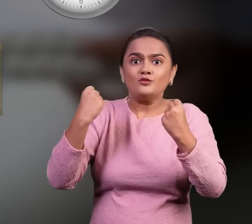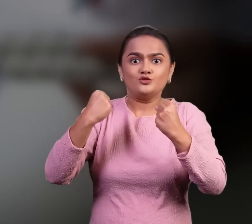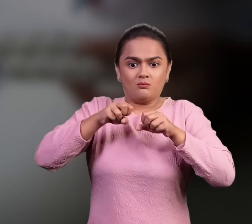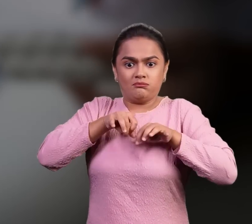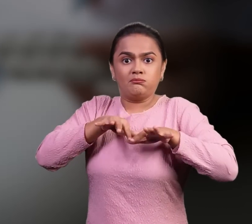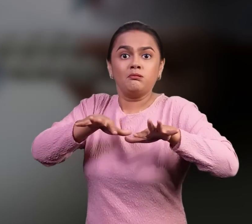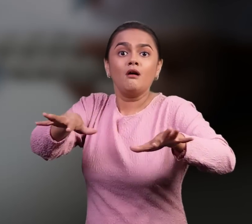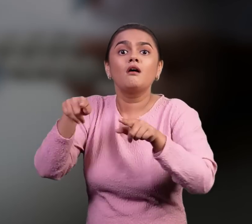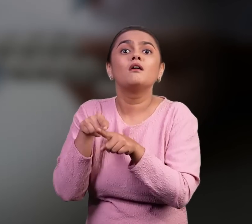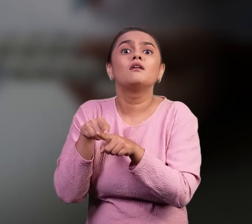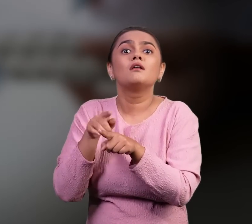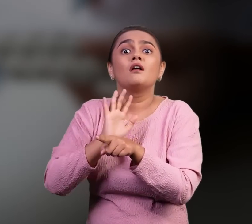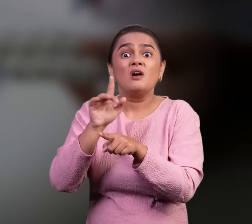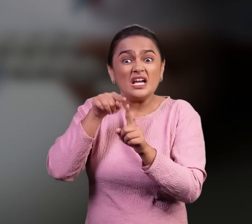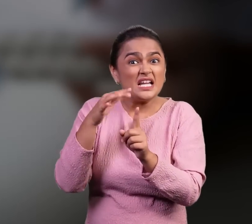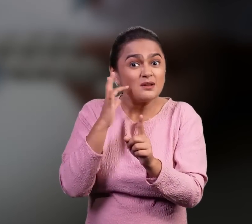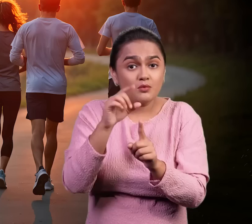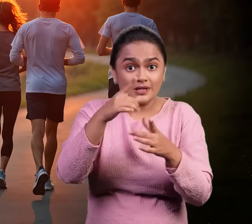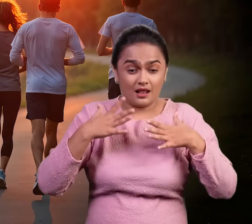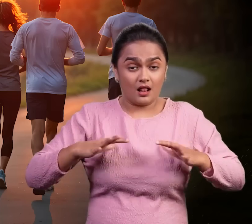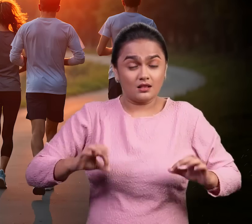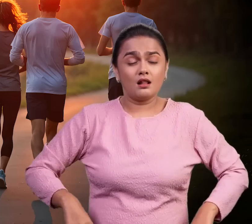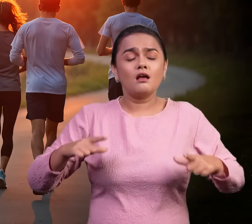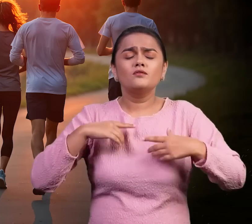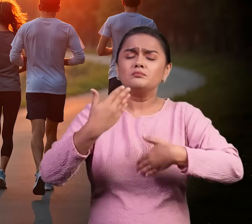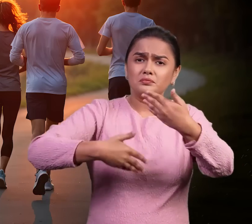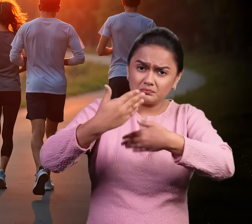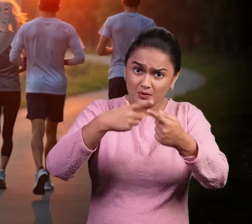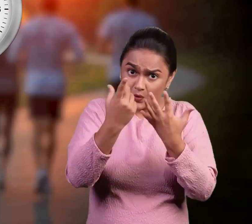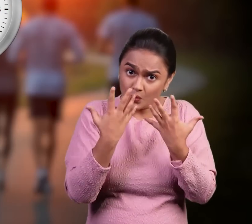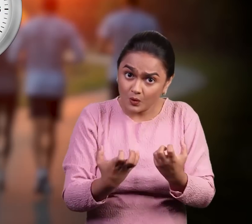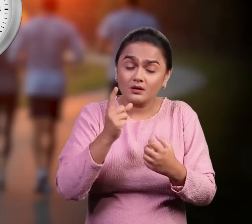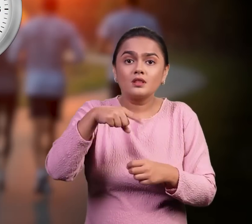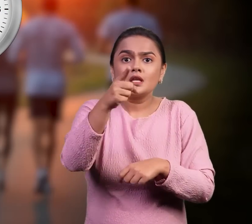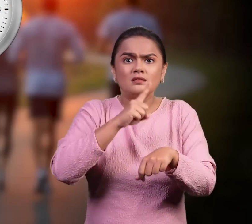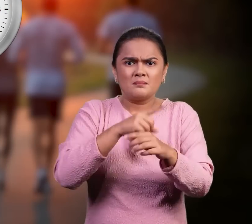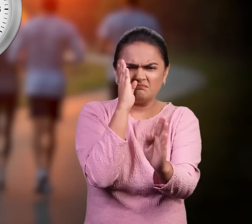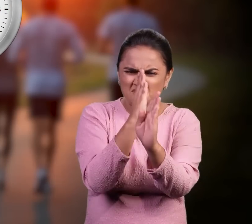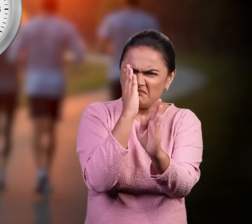It's very important to take medicines on time if you want to live a healthy life.